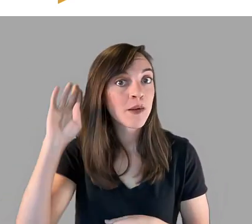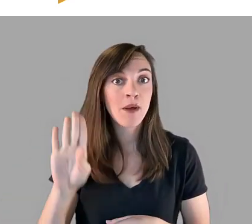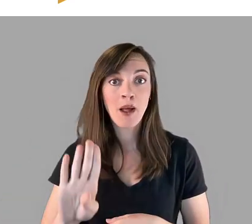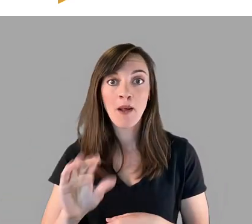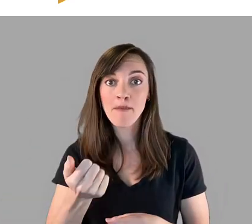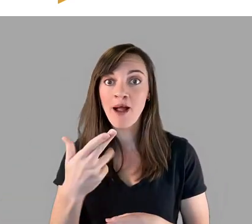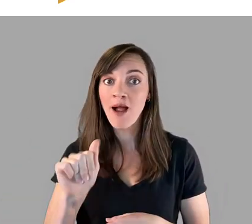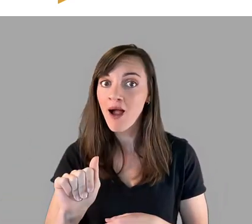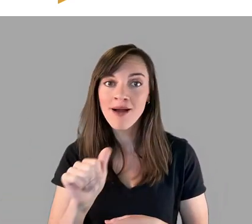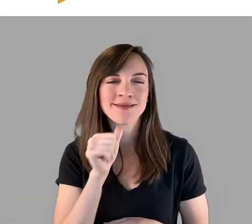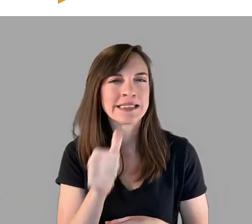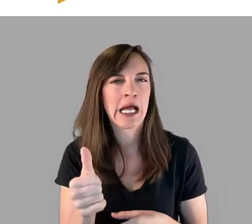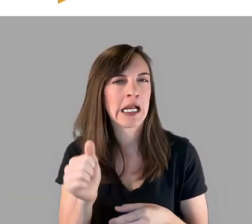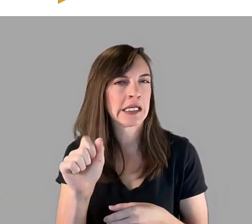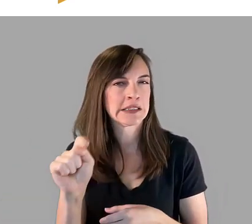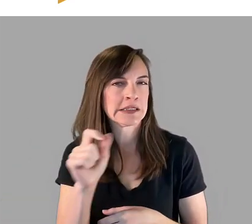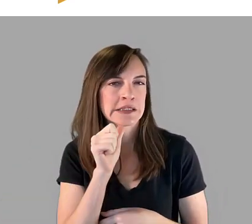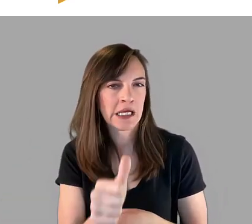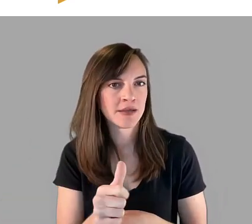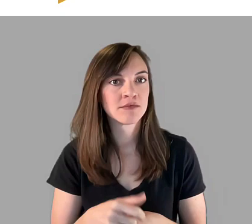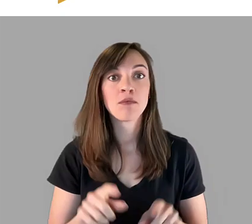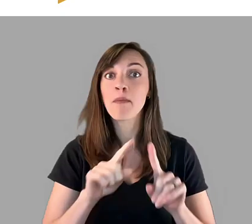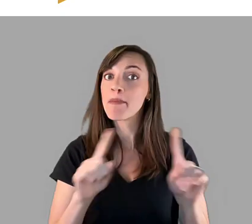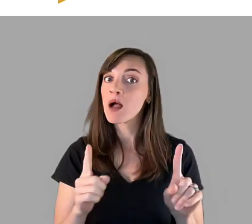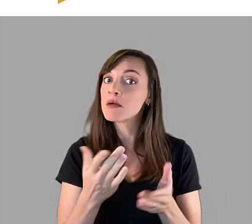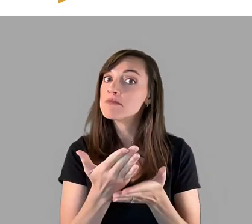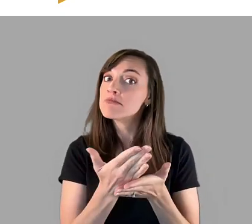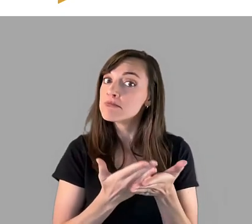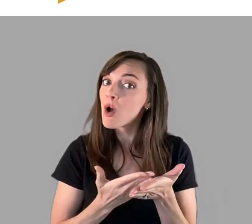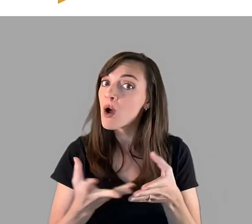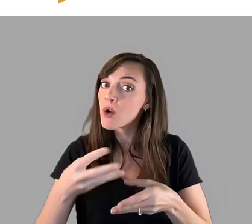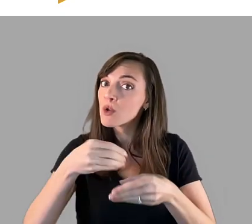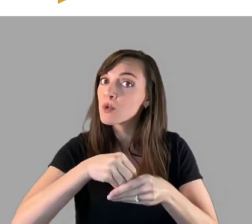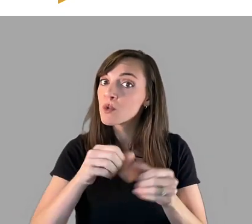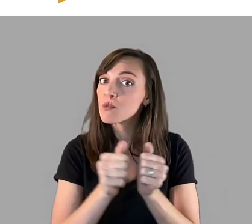such as cochlear implants and bone anchored hearing aids are NOT AT,